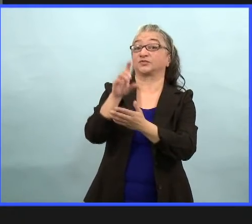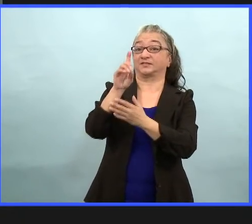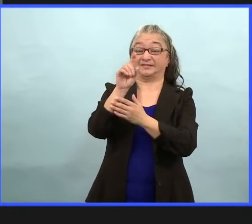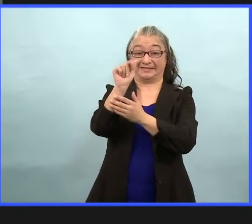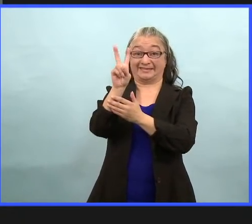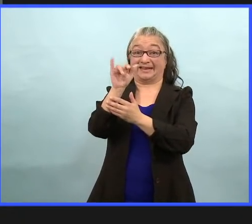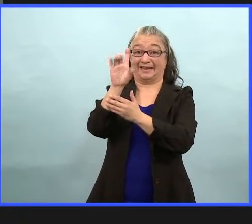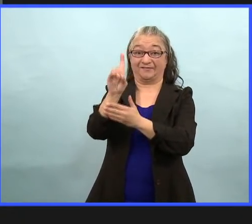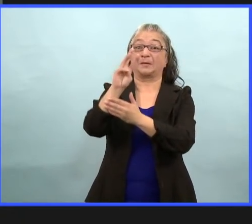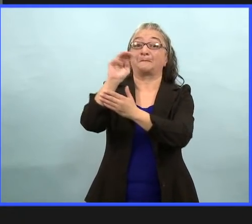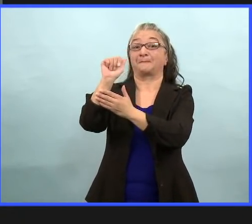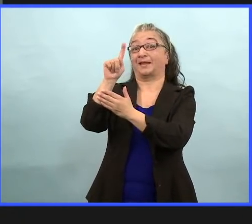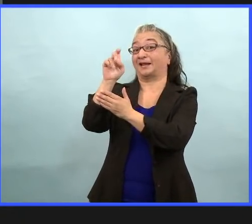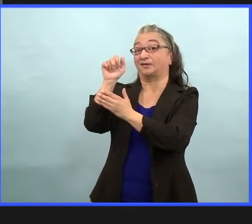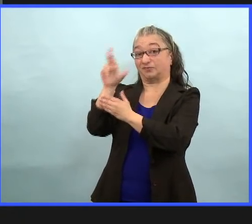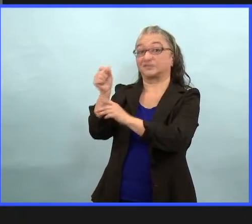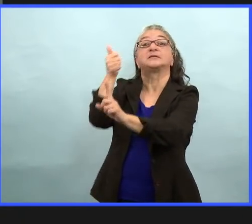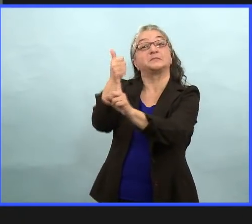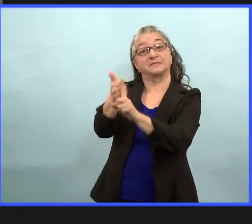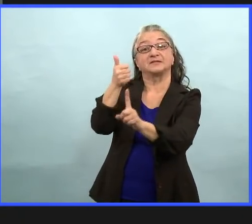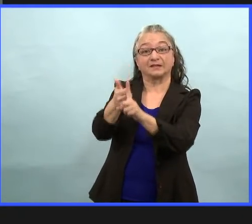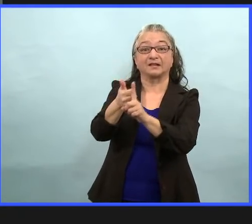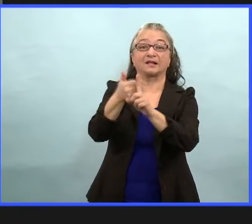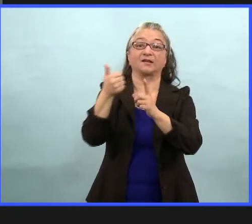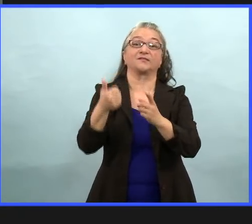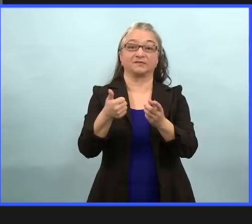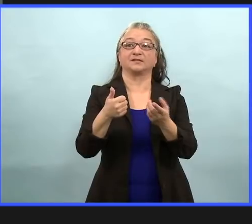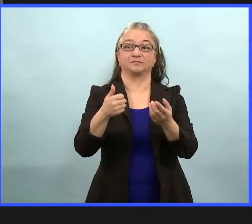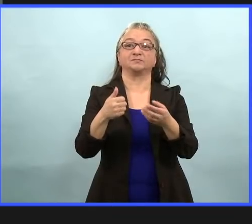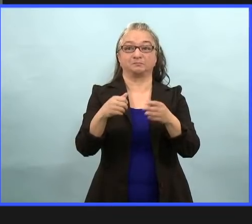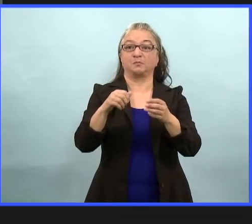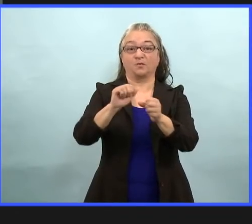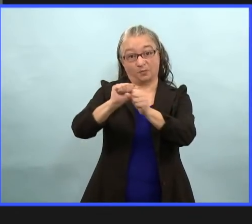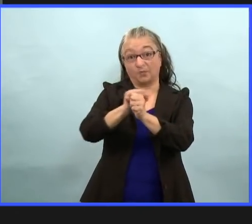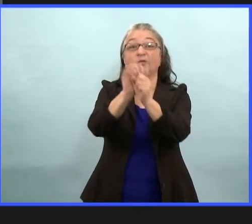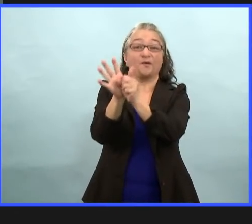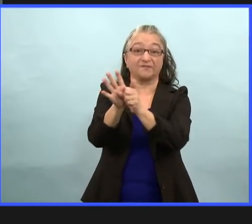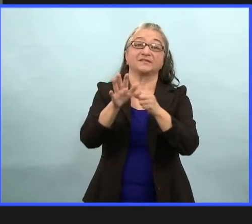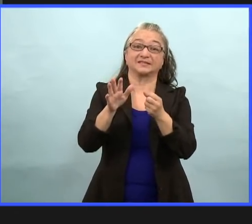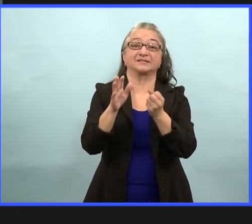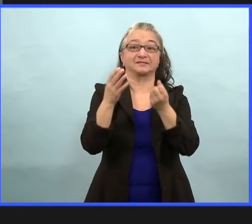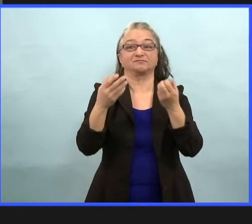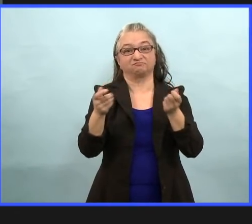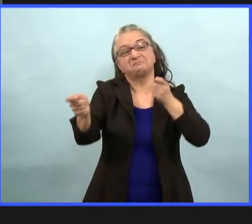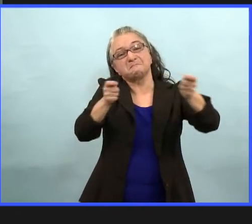is here with us thank you to both of you for making time from your very busy schedules to